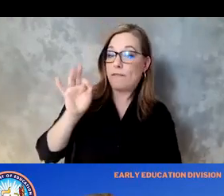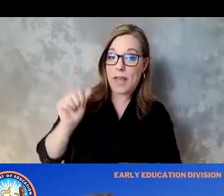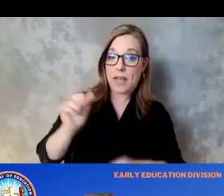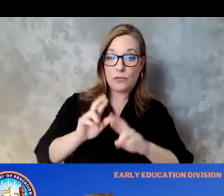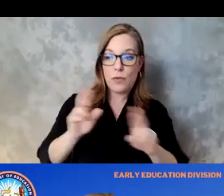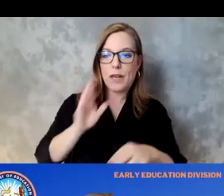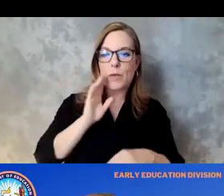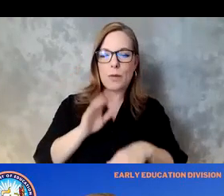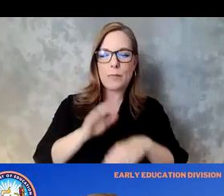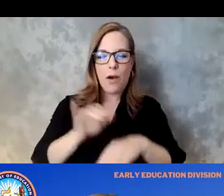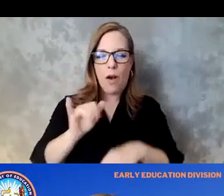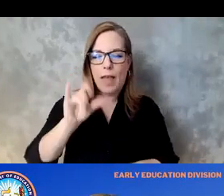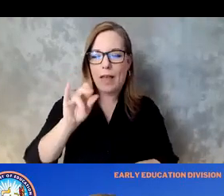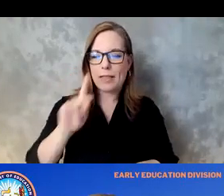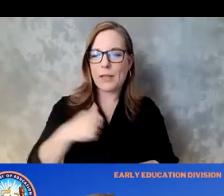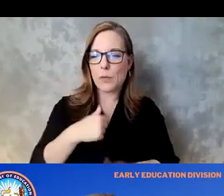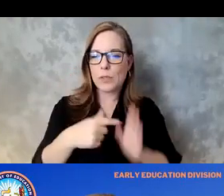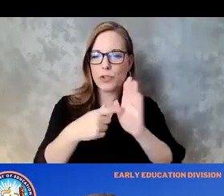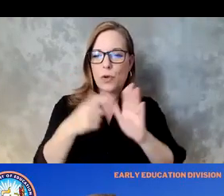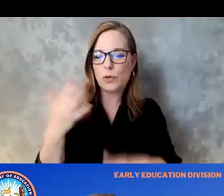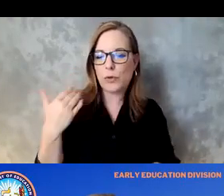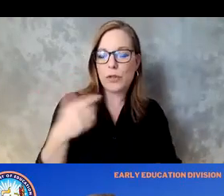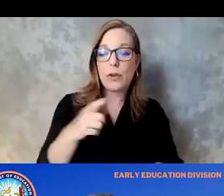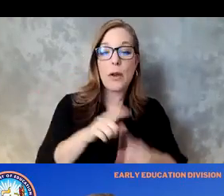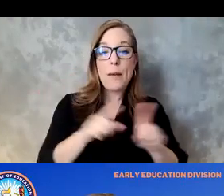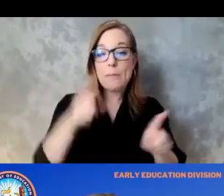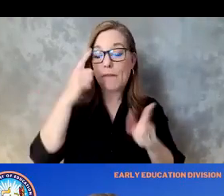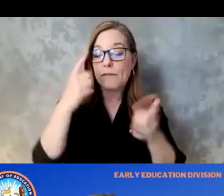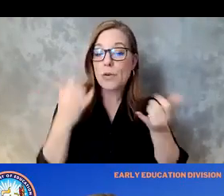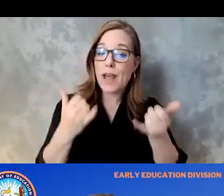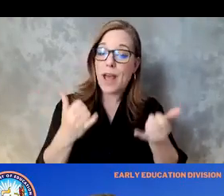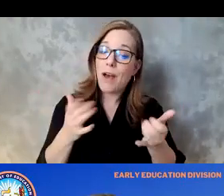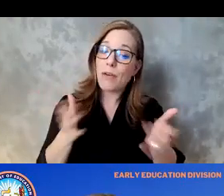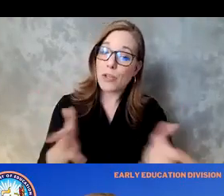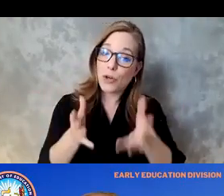we shared earlier. But in the meantime we encourage LEAs to reread the statue so we’ll